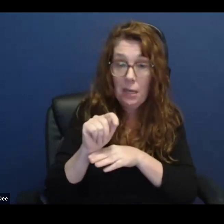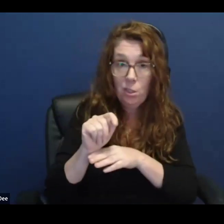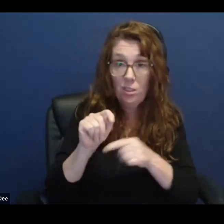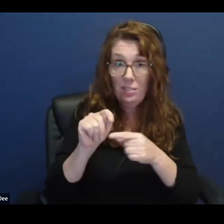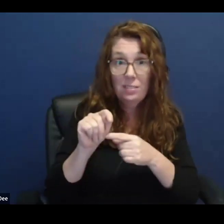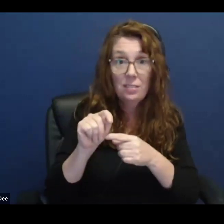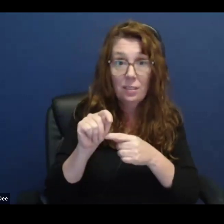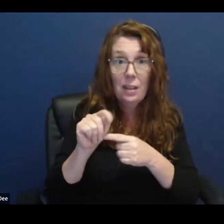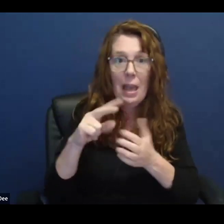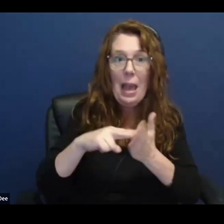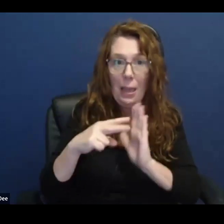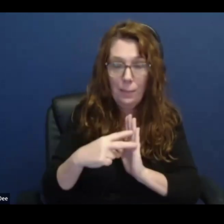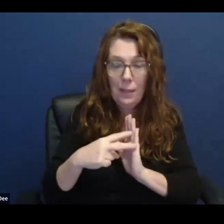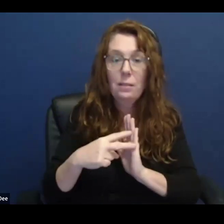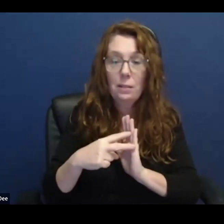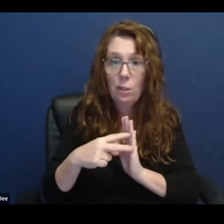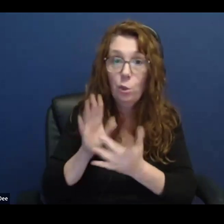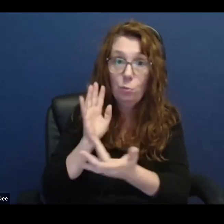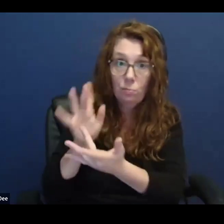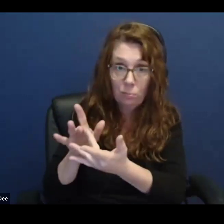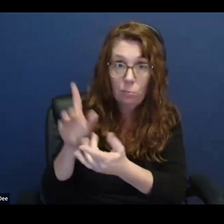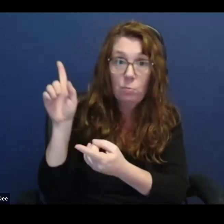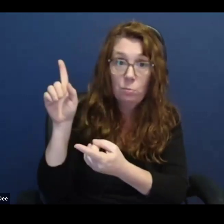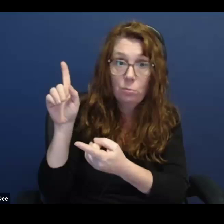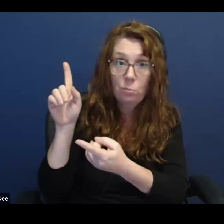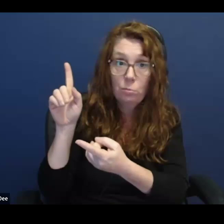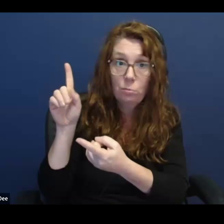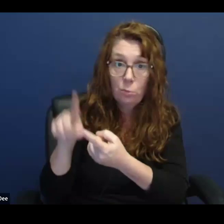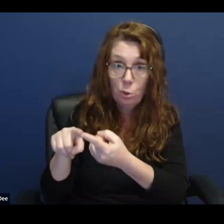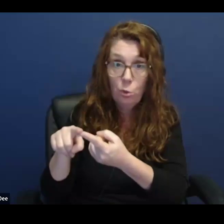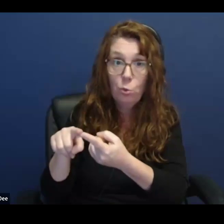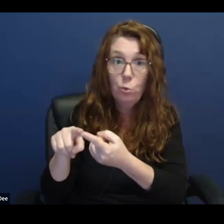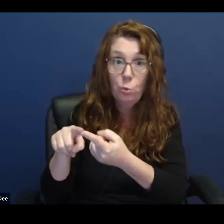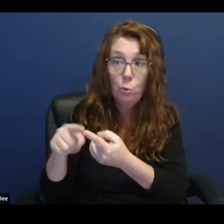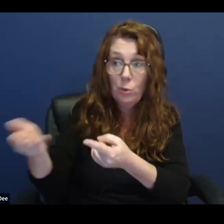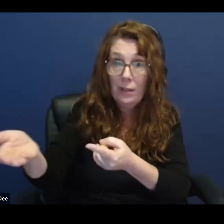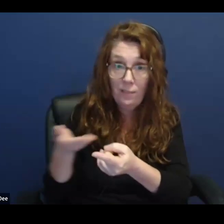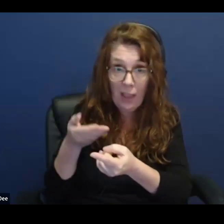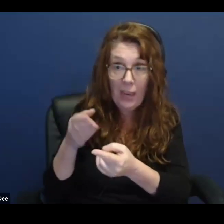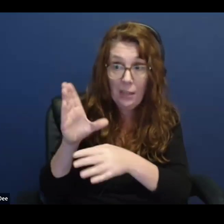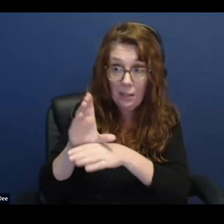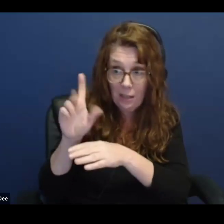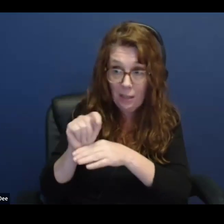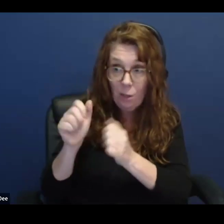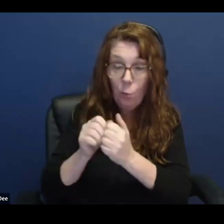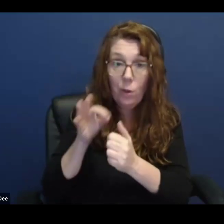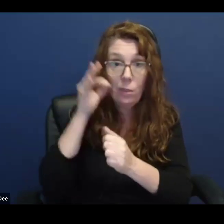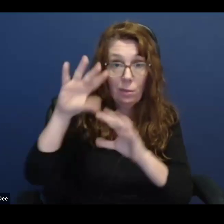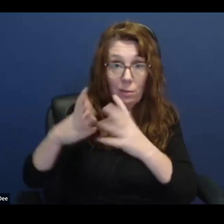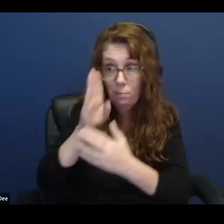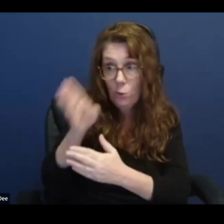I mean it means you reach out to invite consultation with Indian Tribes directly.